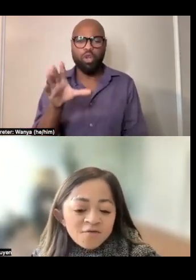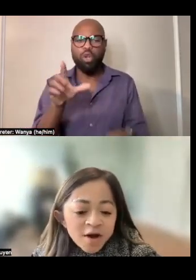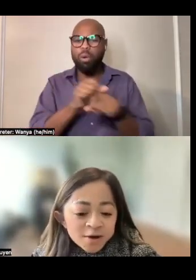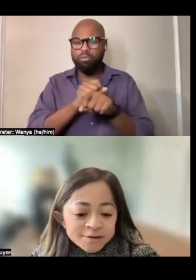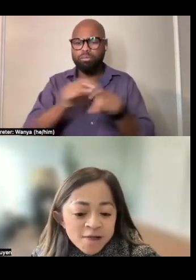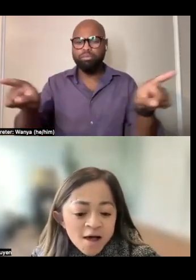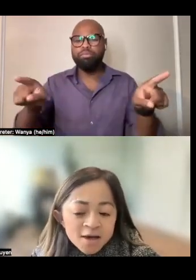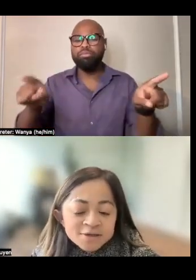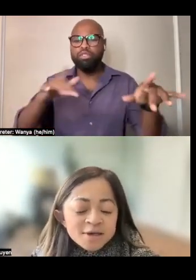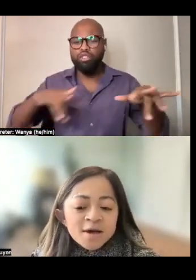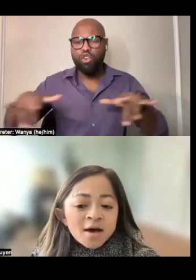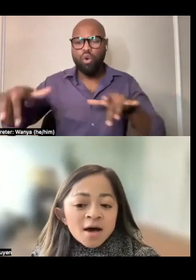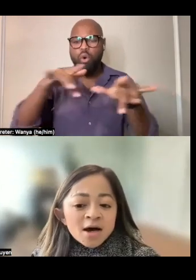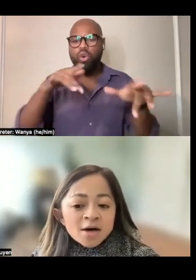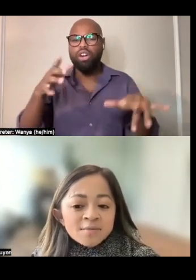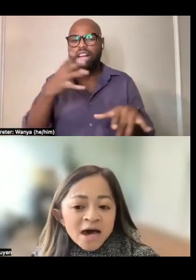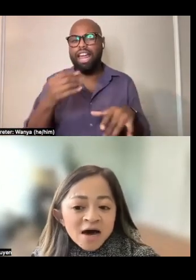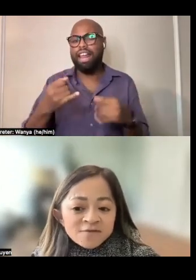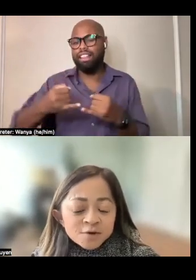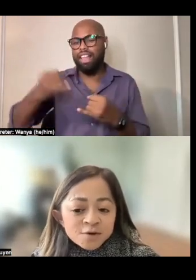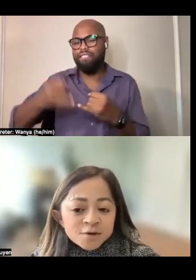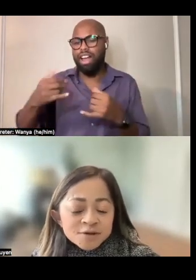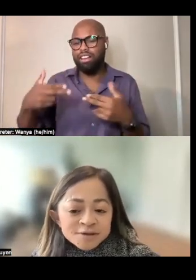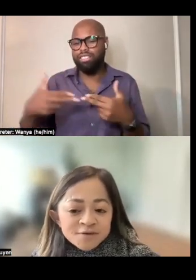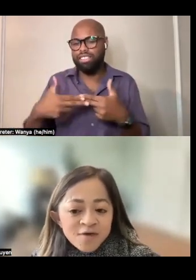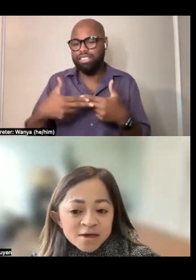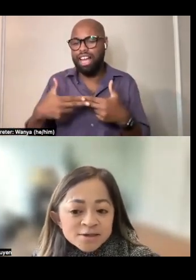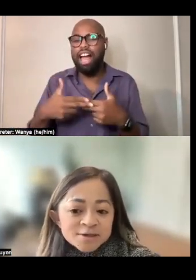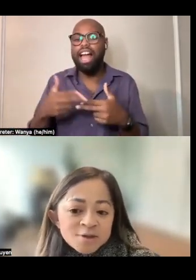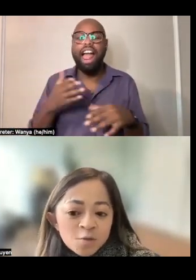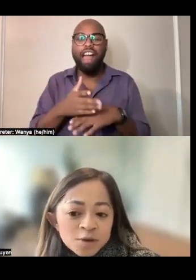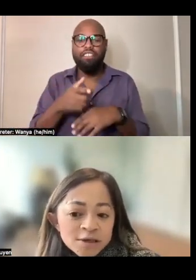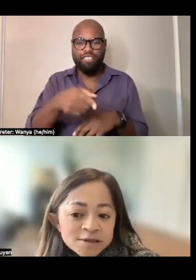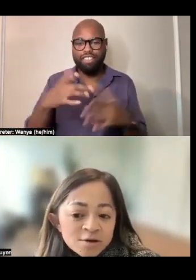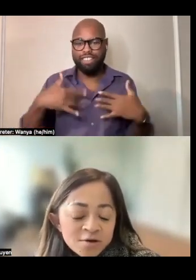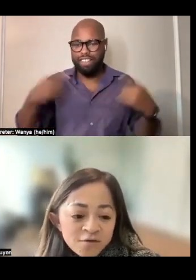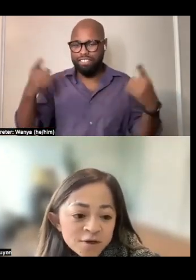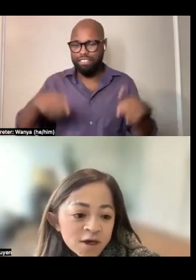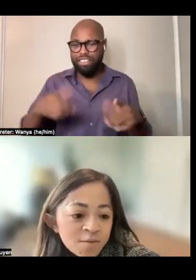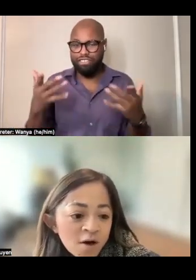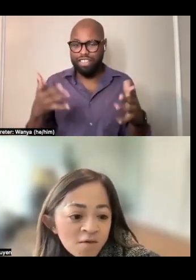the final slides after this event. So please look for the email